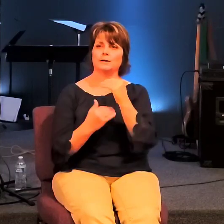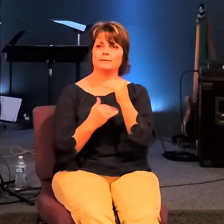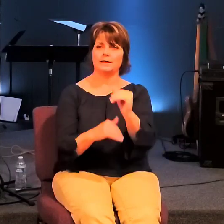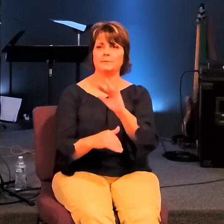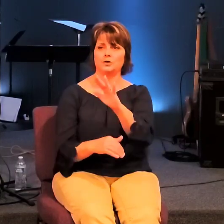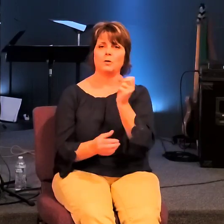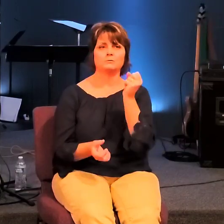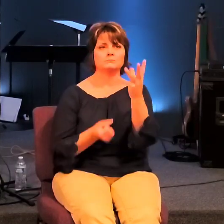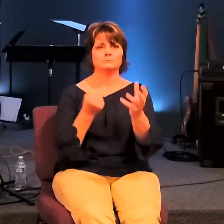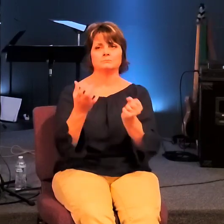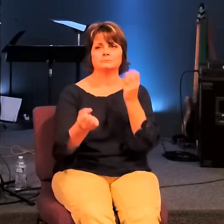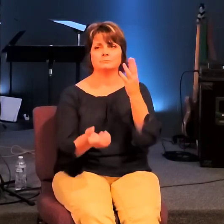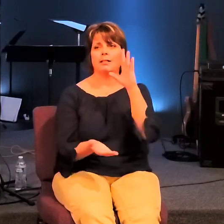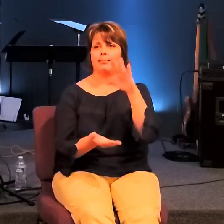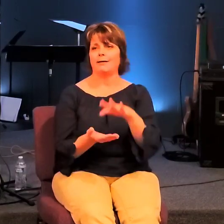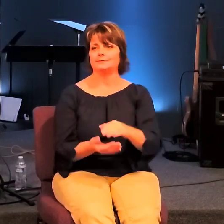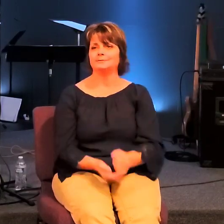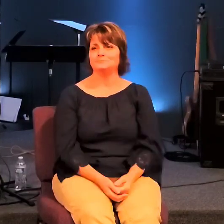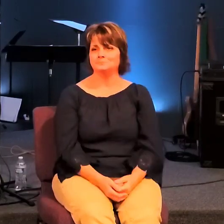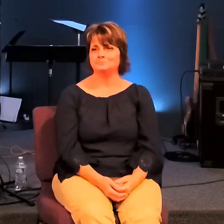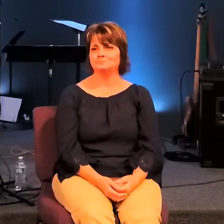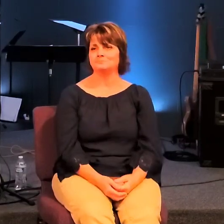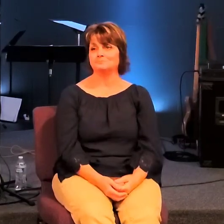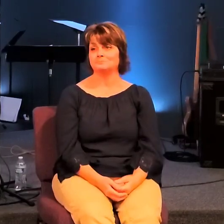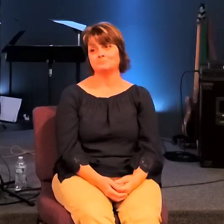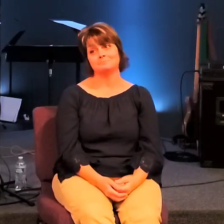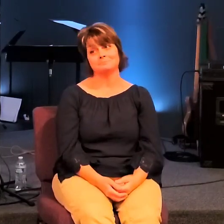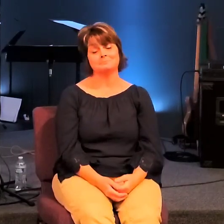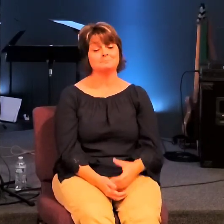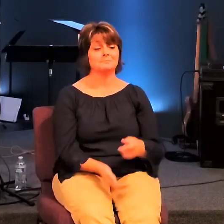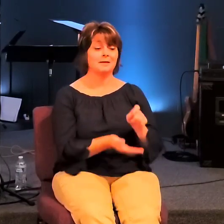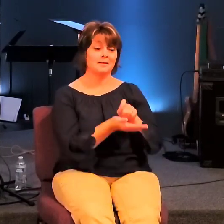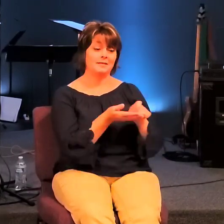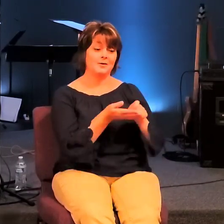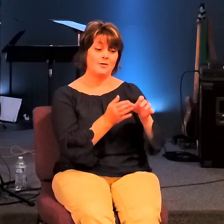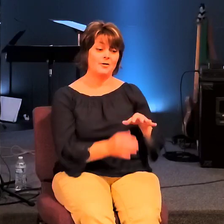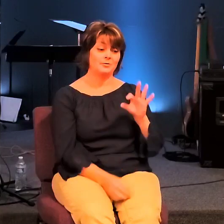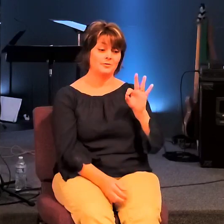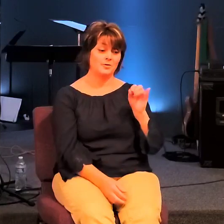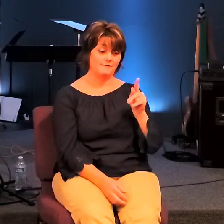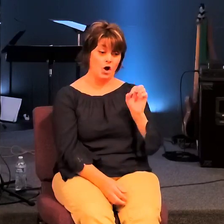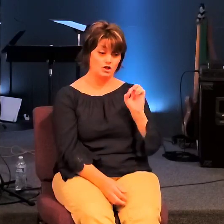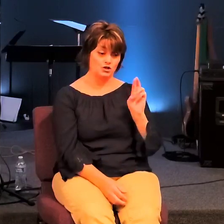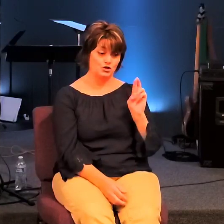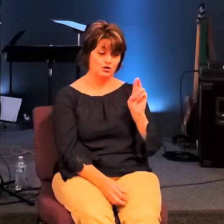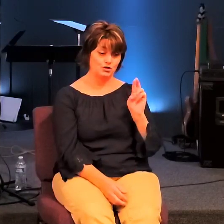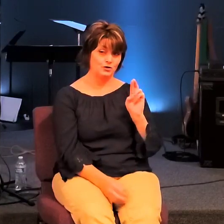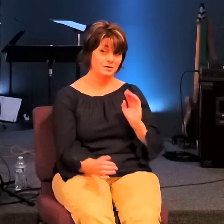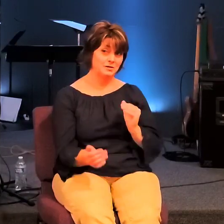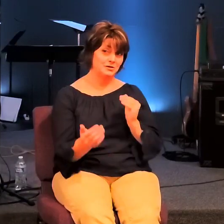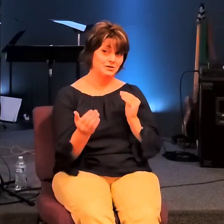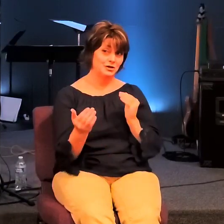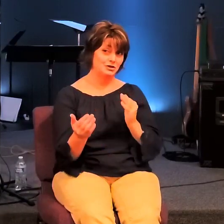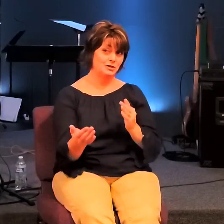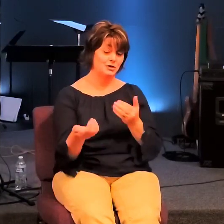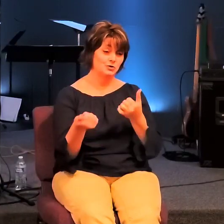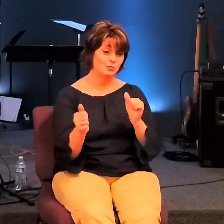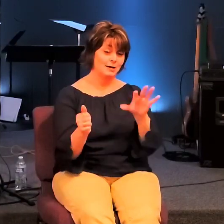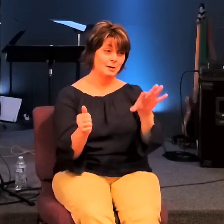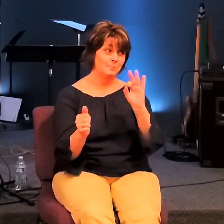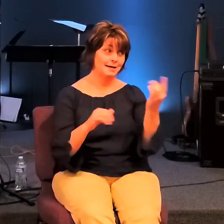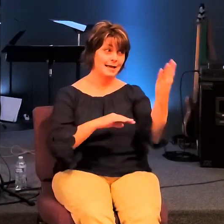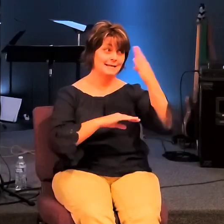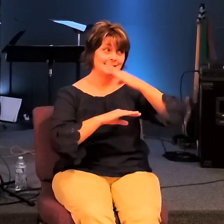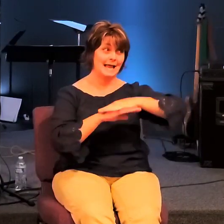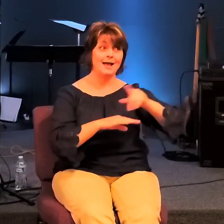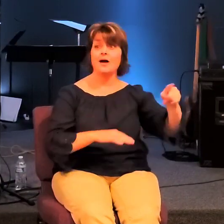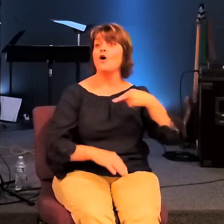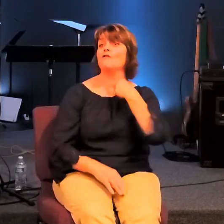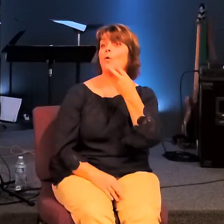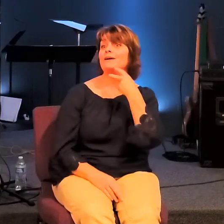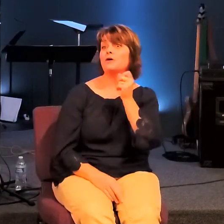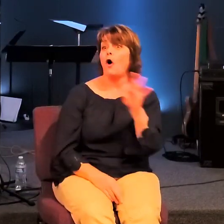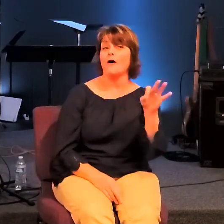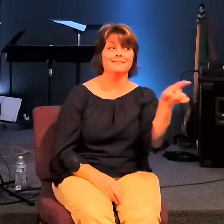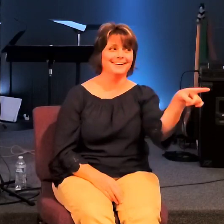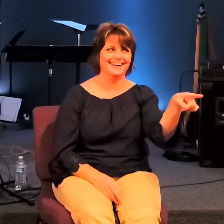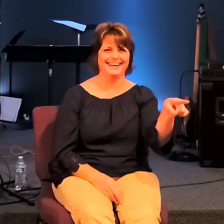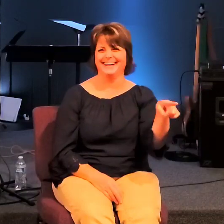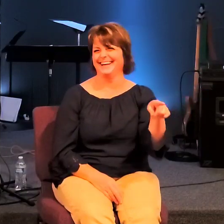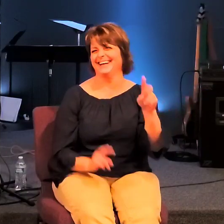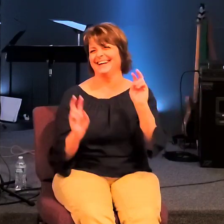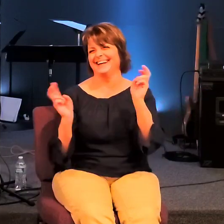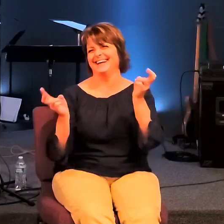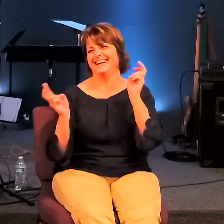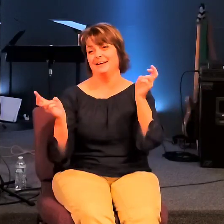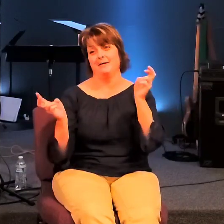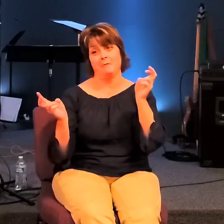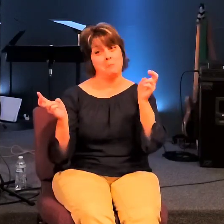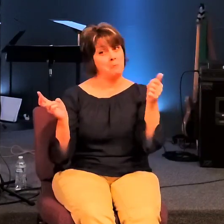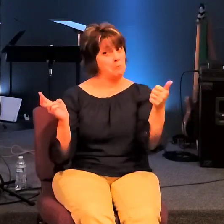even suggests try to make a day that you just don't speak voices off if you're doing that